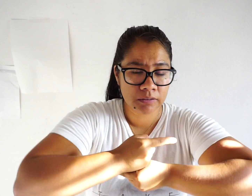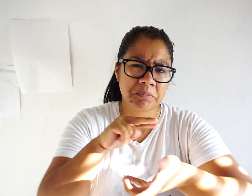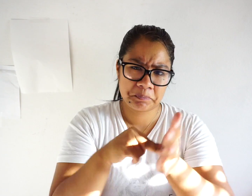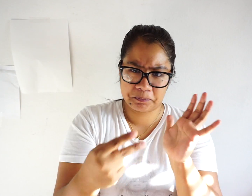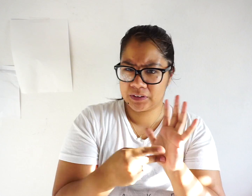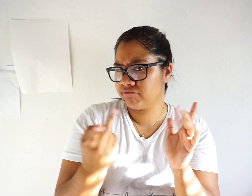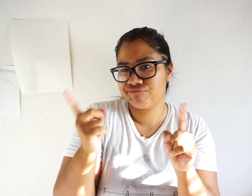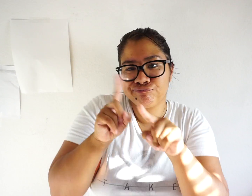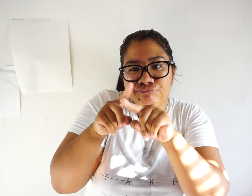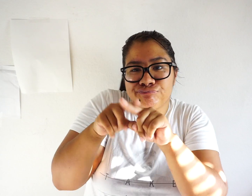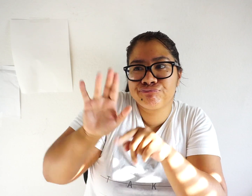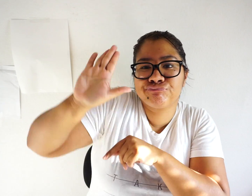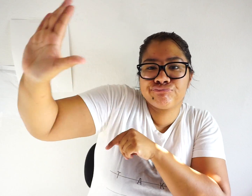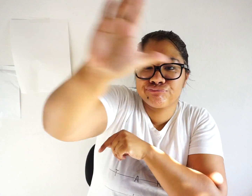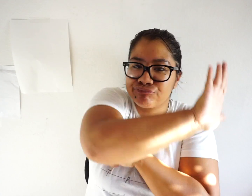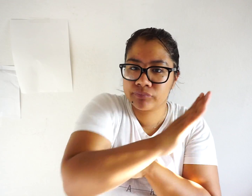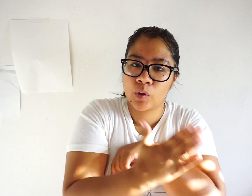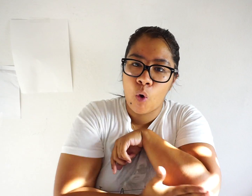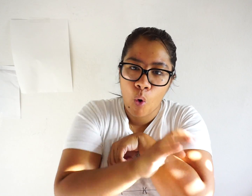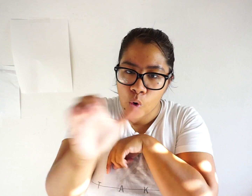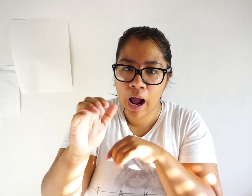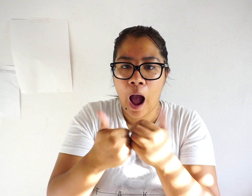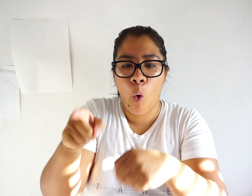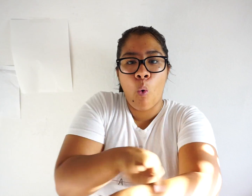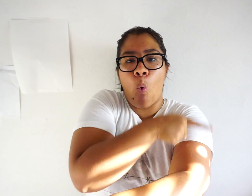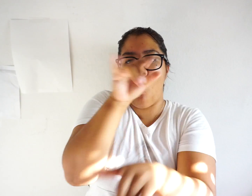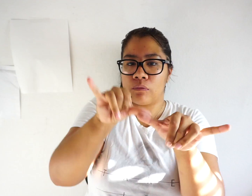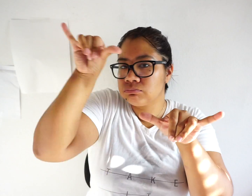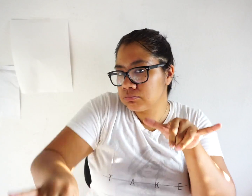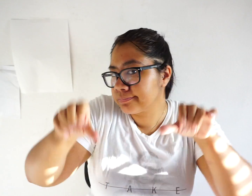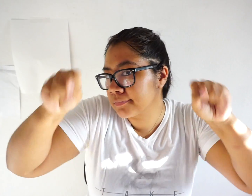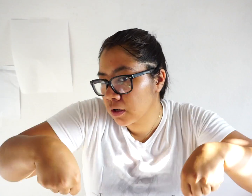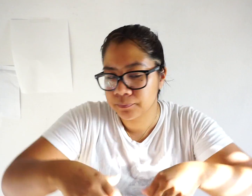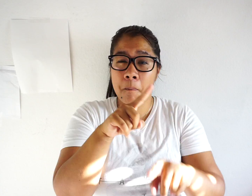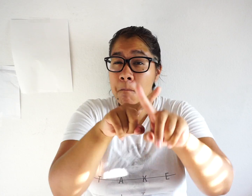So it really depends on each country on how long you can stay